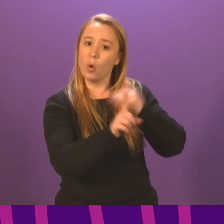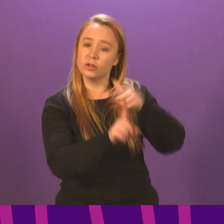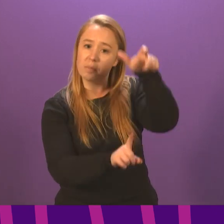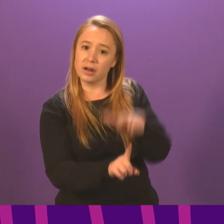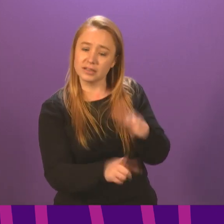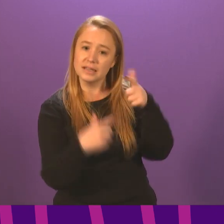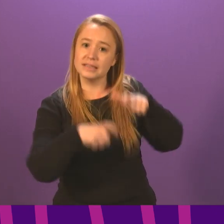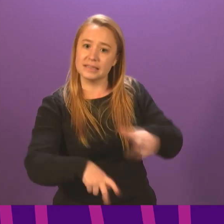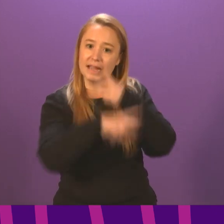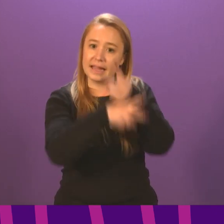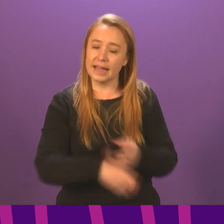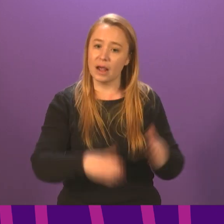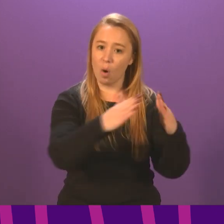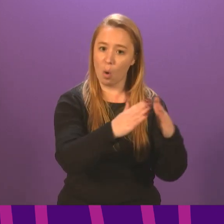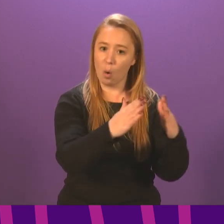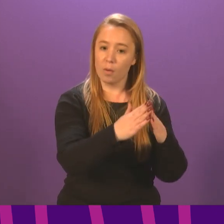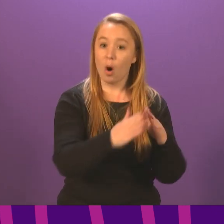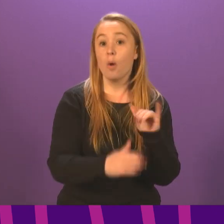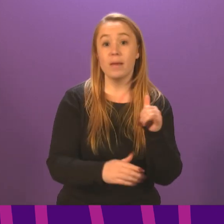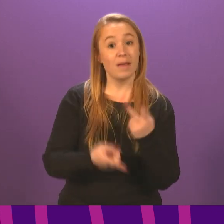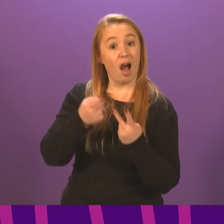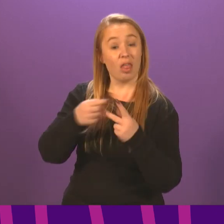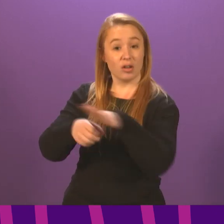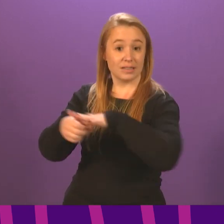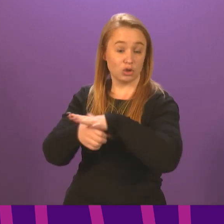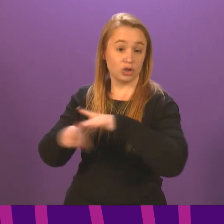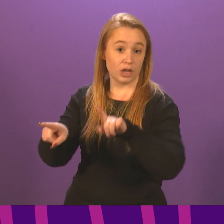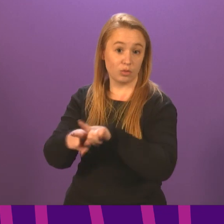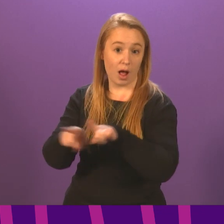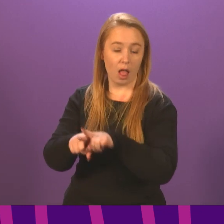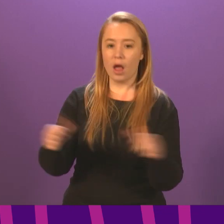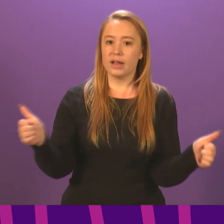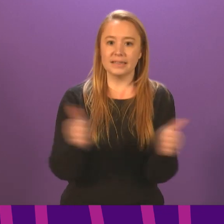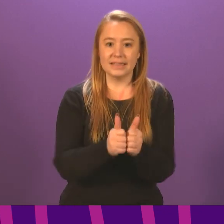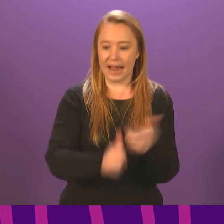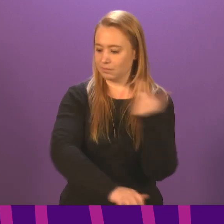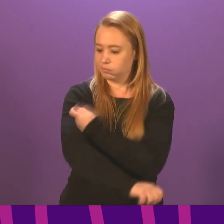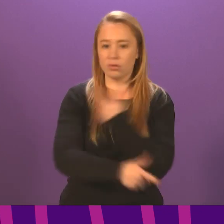people in care homes or in other settings cannot consent to the vaccine, the normal